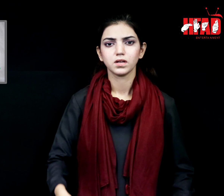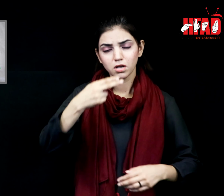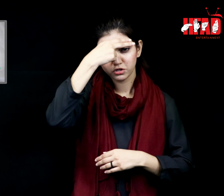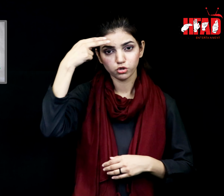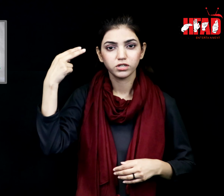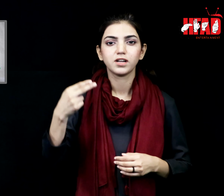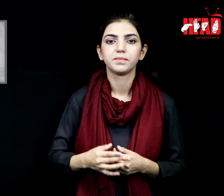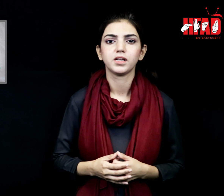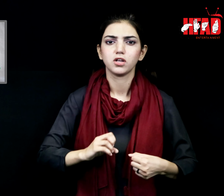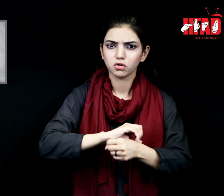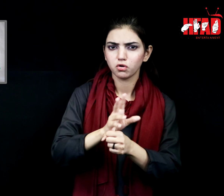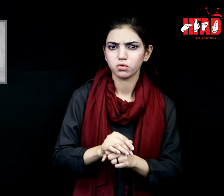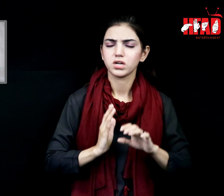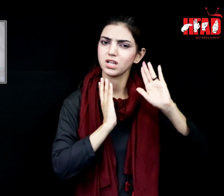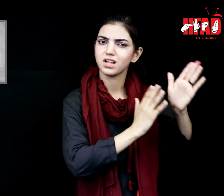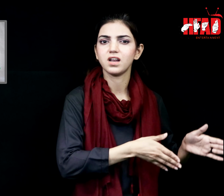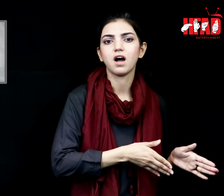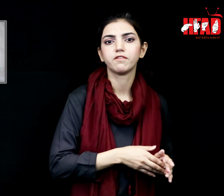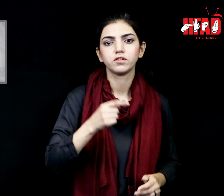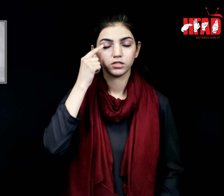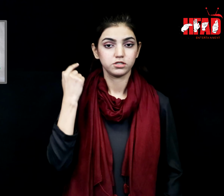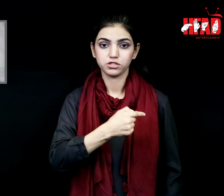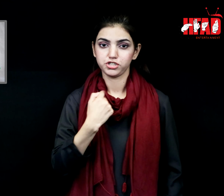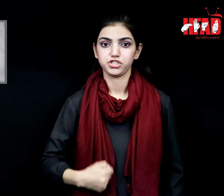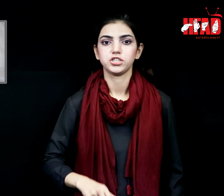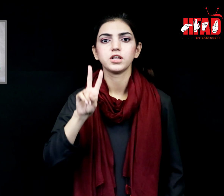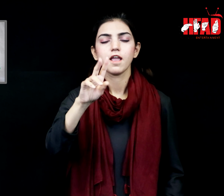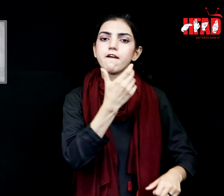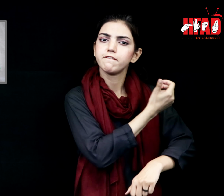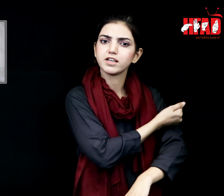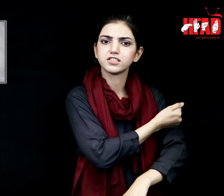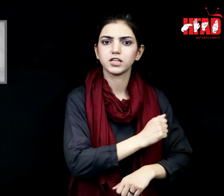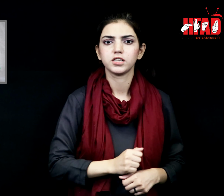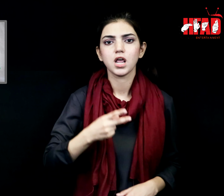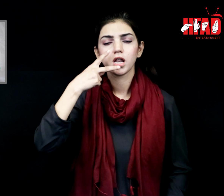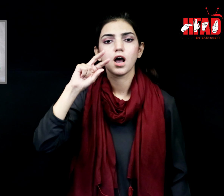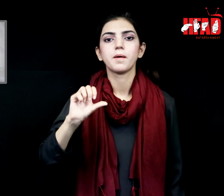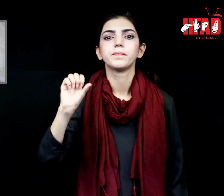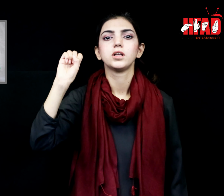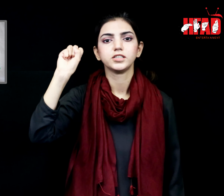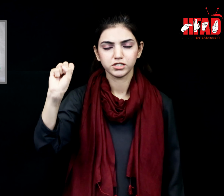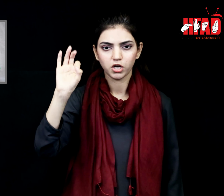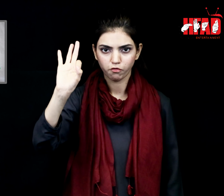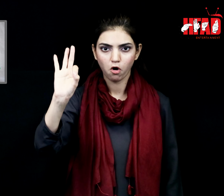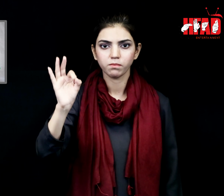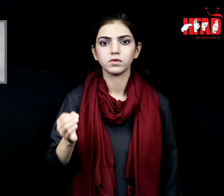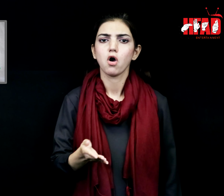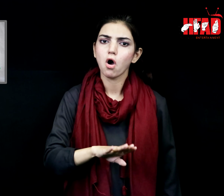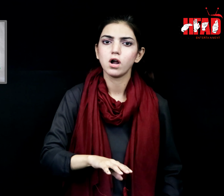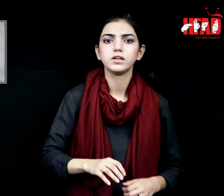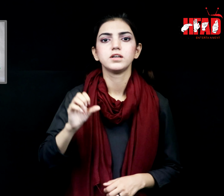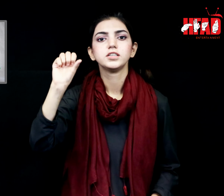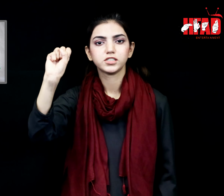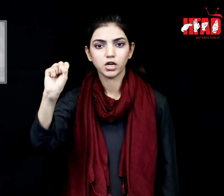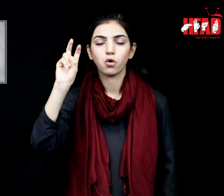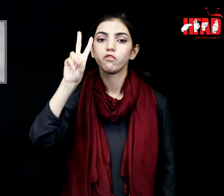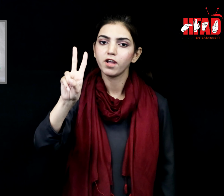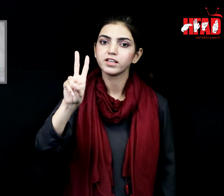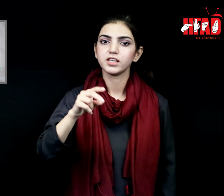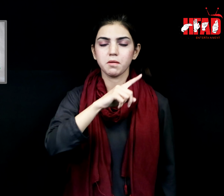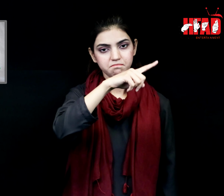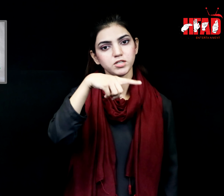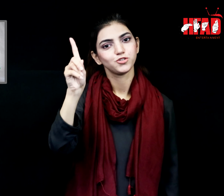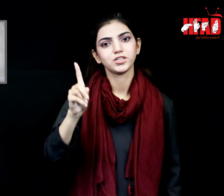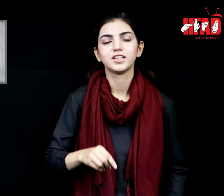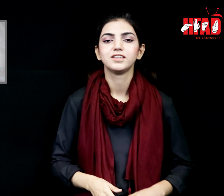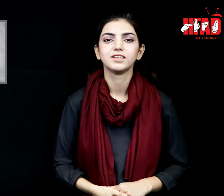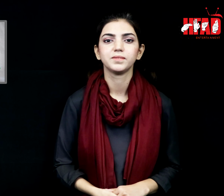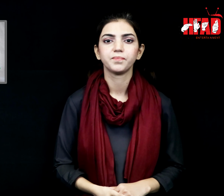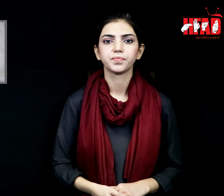Saudi Arabia approved Chinese vaccine Sinopharm and Sinovac.